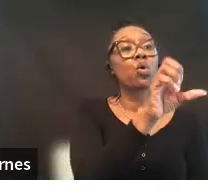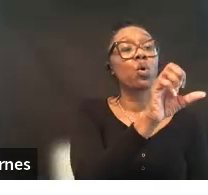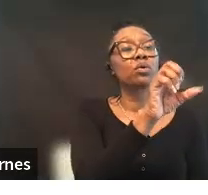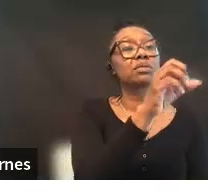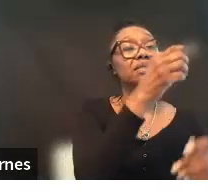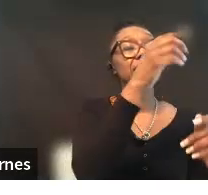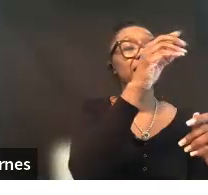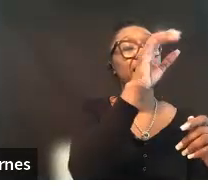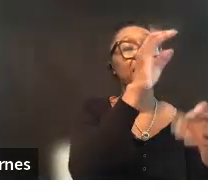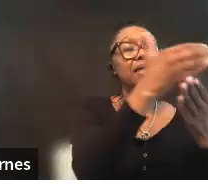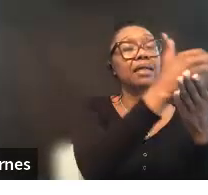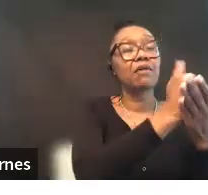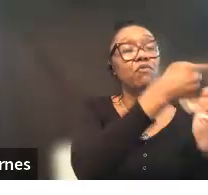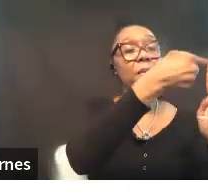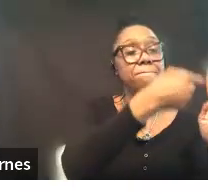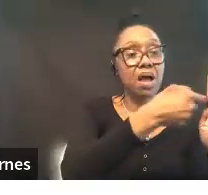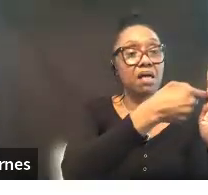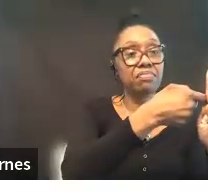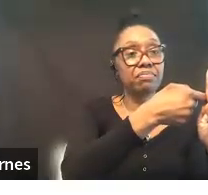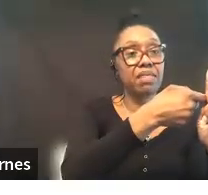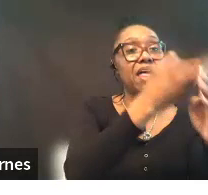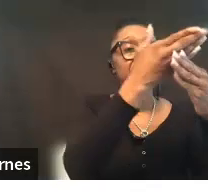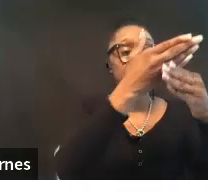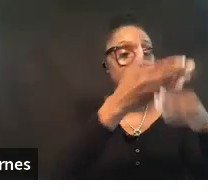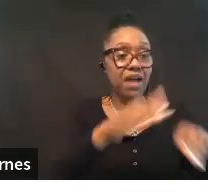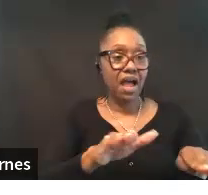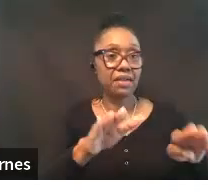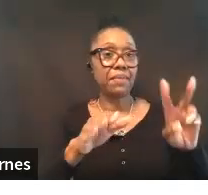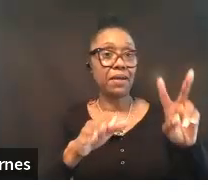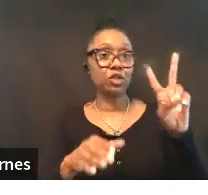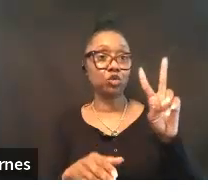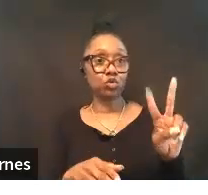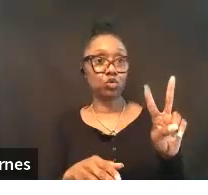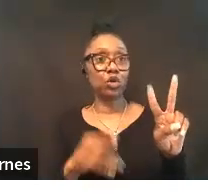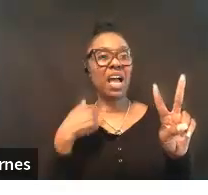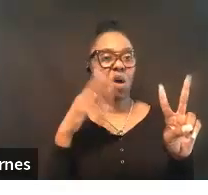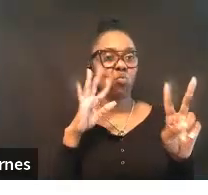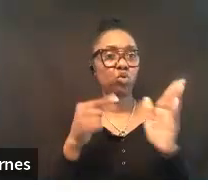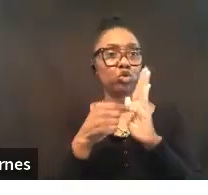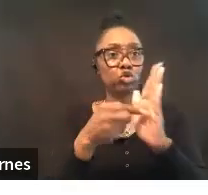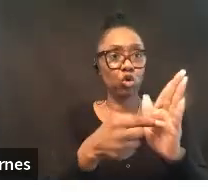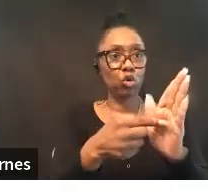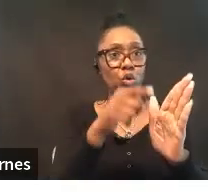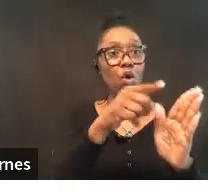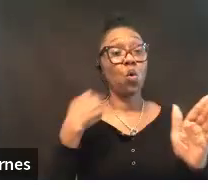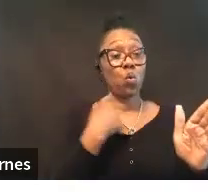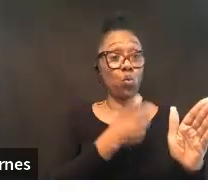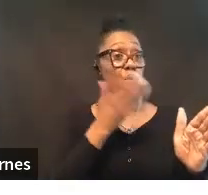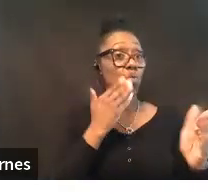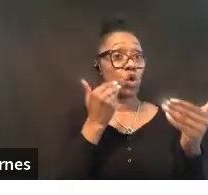Divided by 2 and we'll look at exactly what a visual view of the SSI calculation looks like.